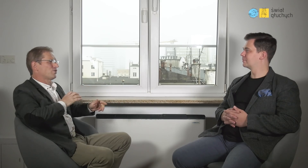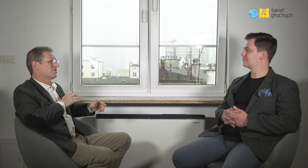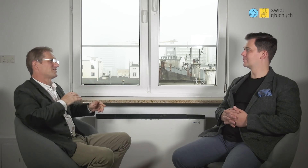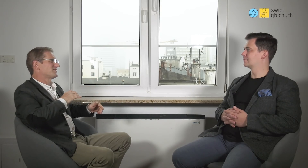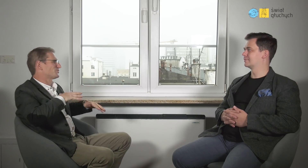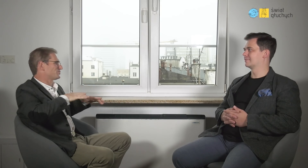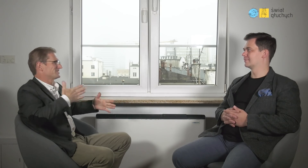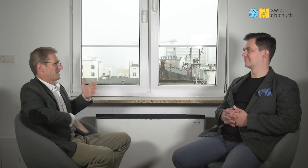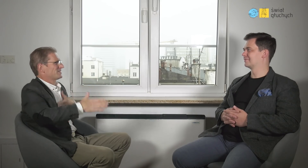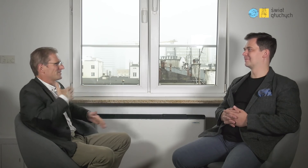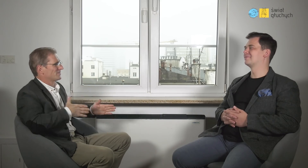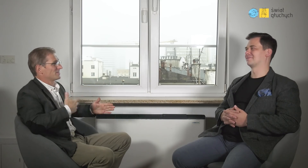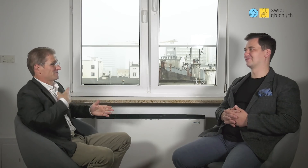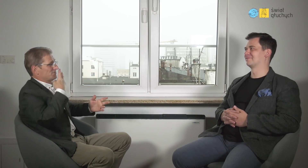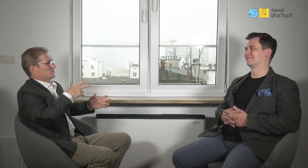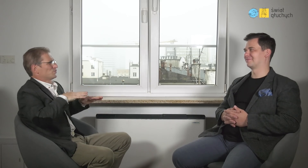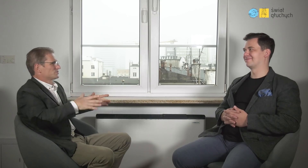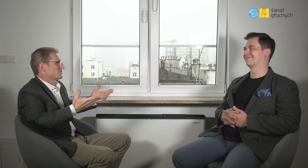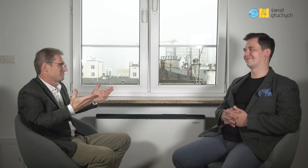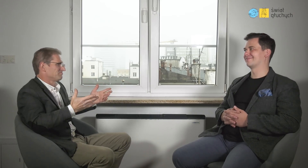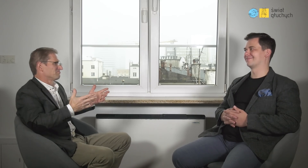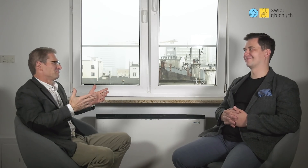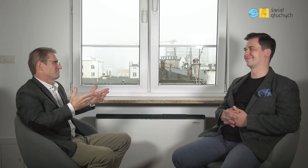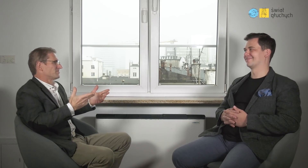CODA are very satisfied with their work, I can see that this is changing.